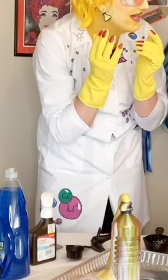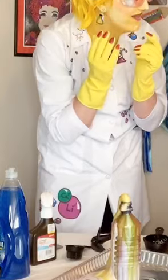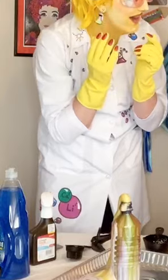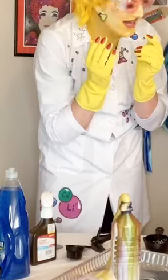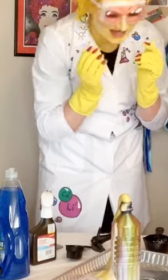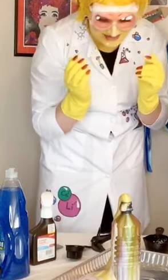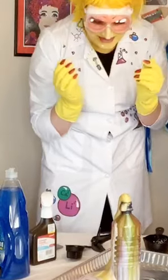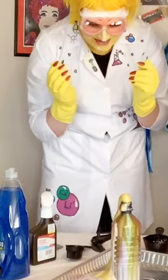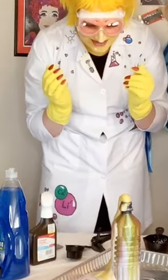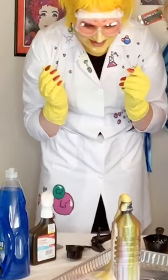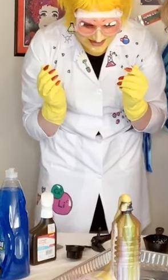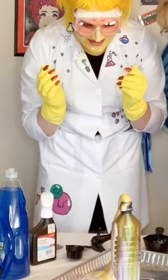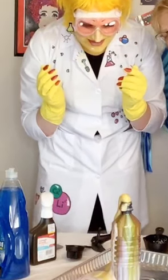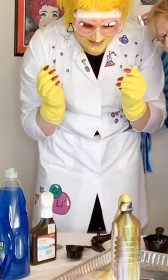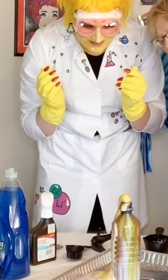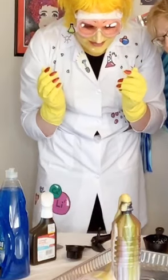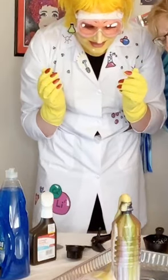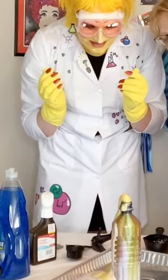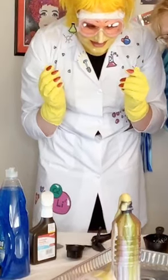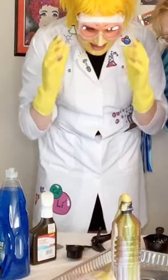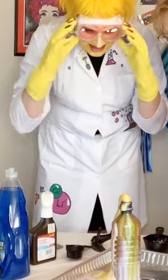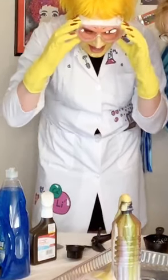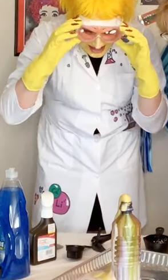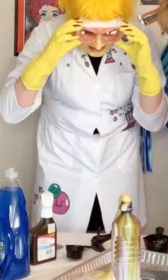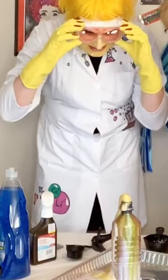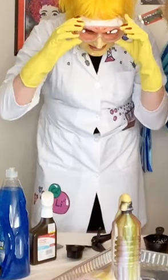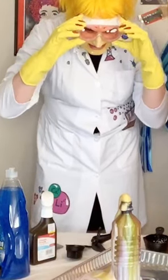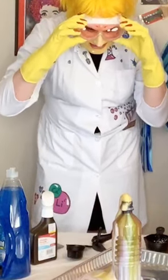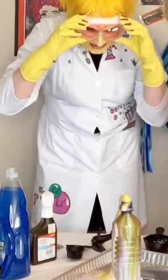It's very cute! BARB: Take these off so I can see the colors!